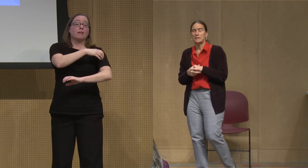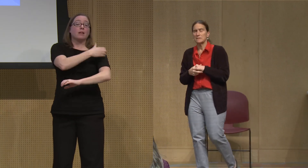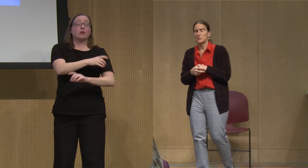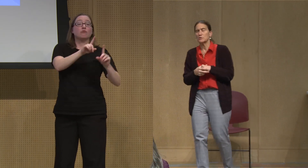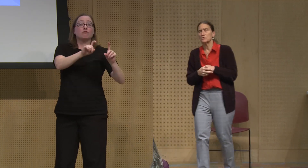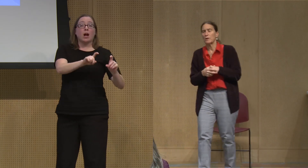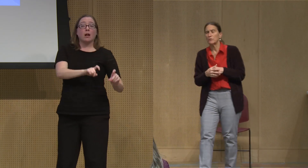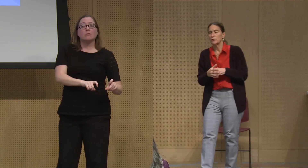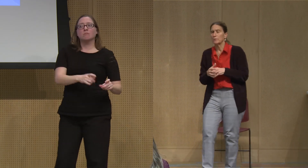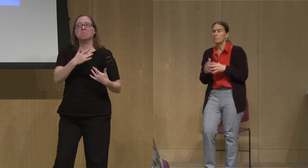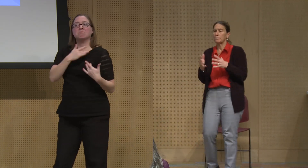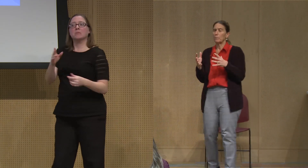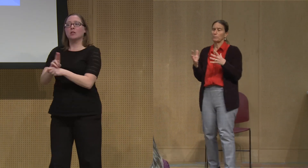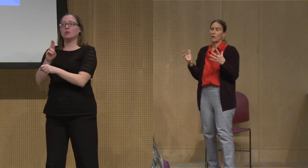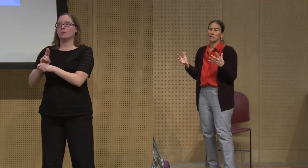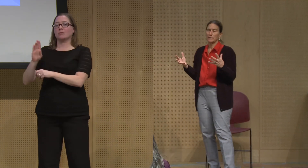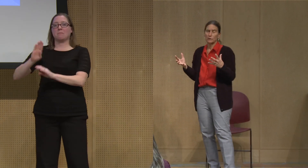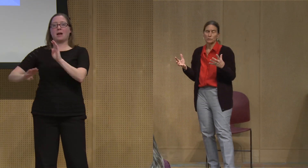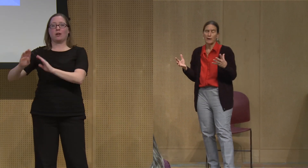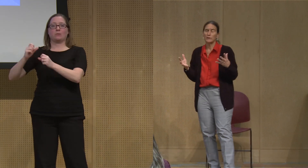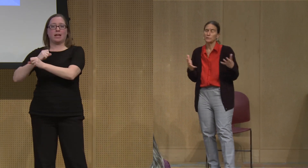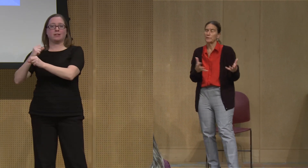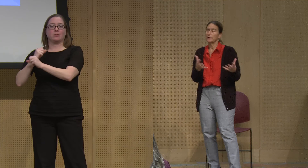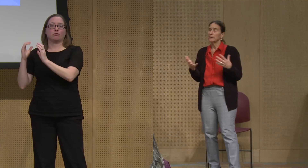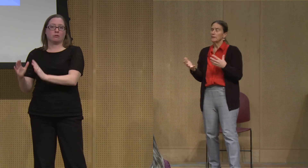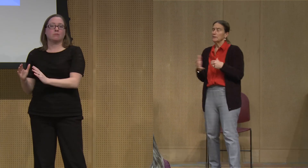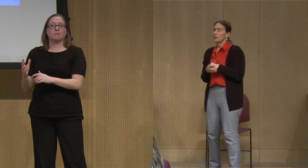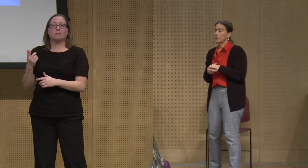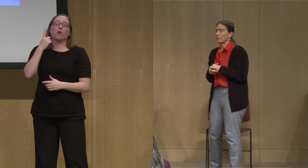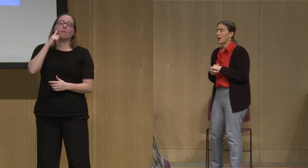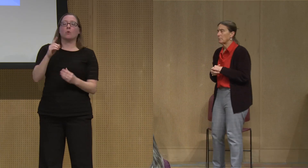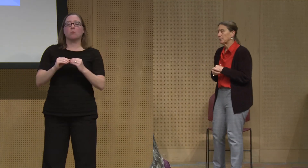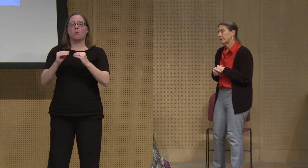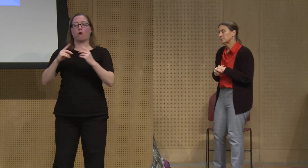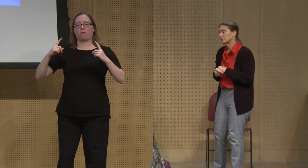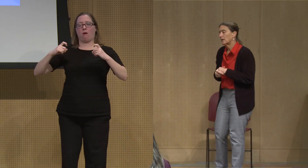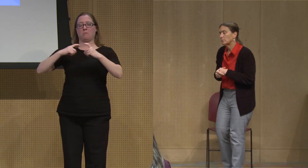WHEN YOU'RE DOING WHAT WE CALL CLINICAL TRIALS OR VERY KIND OF COMPLEX RESEARCH STUDIES.